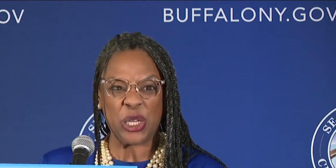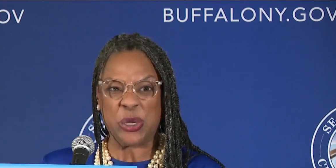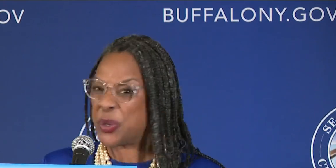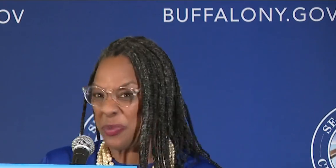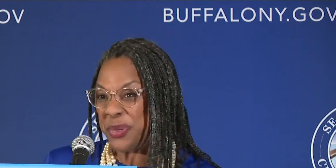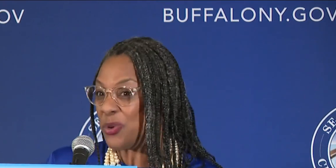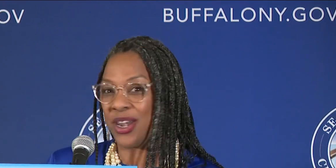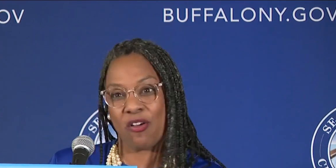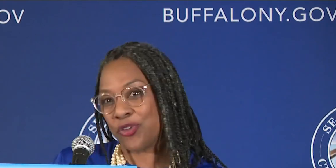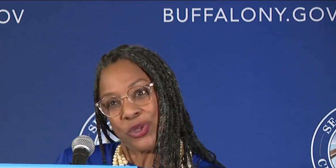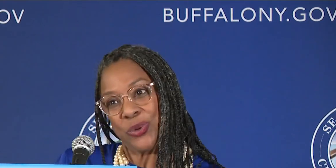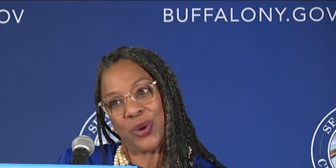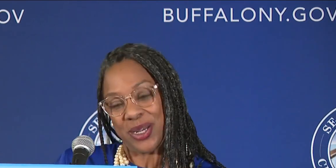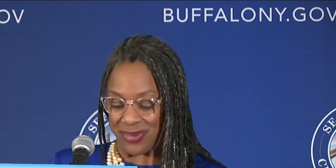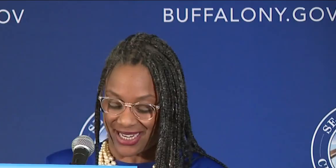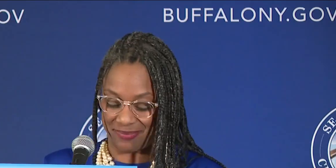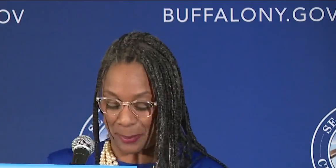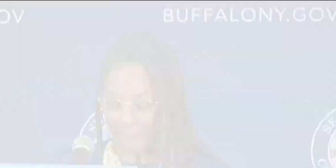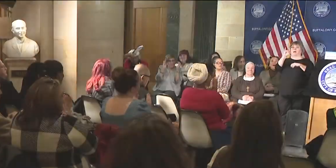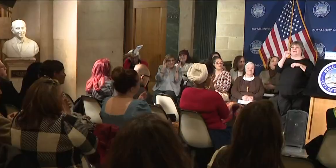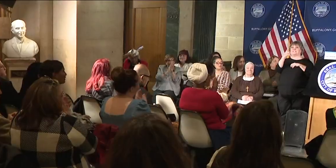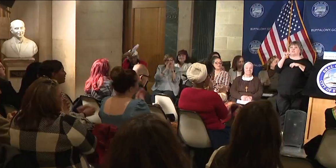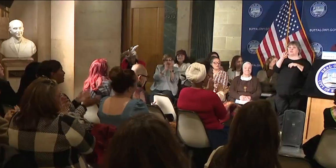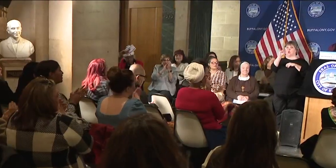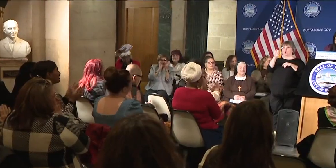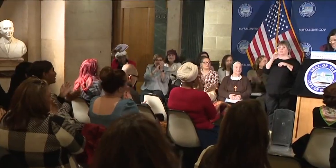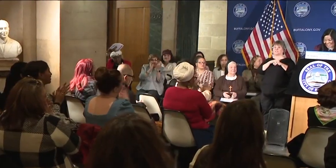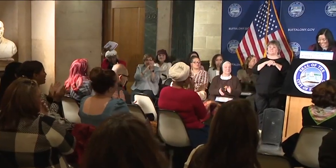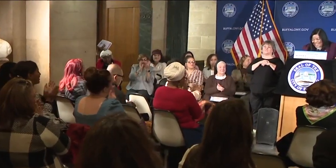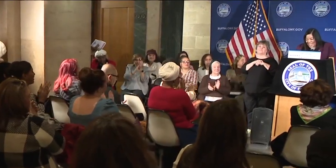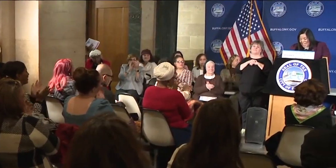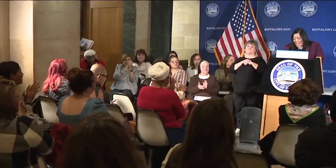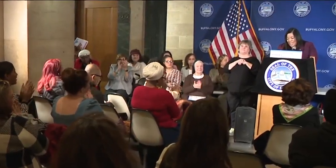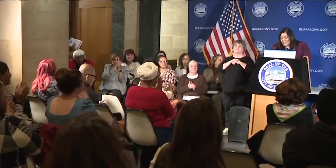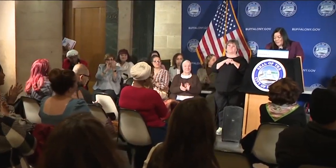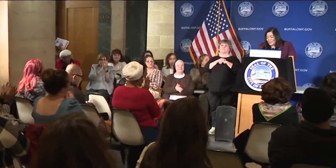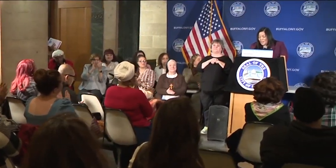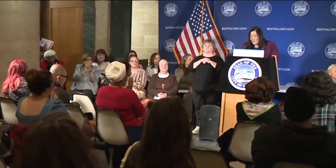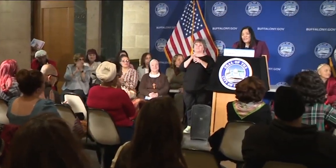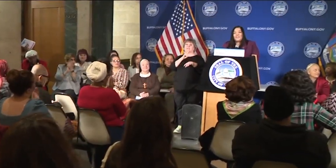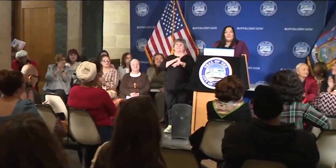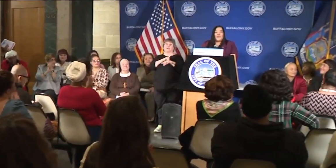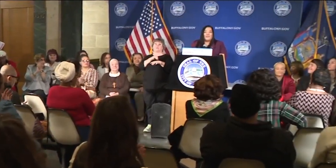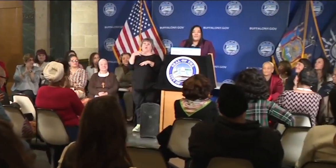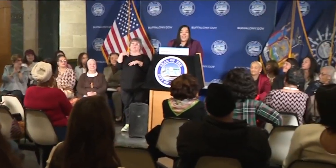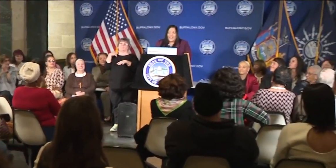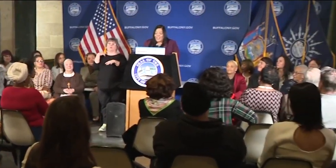you can be whatever you wanna be. We are ferocious when we stand alone. So just imagine